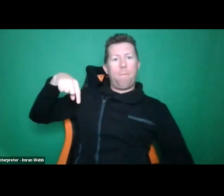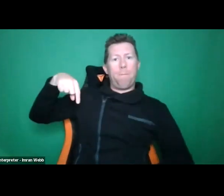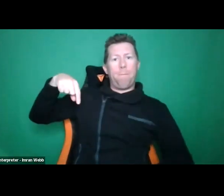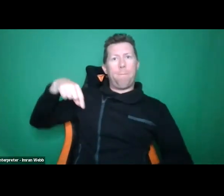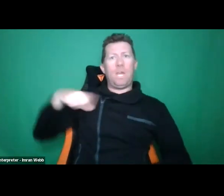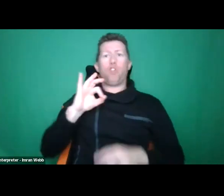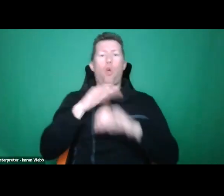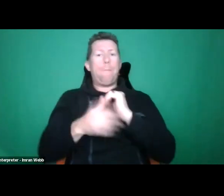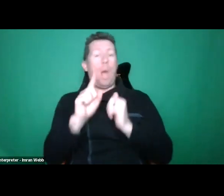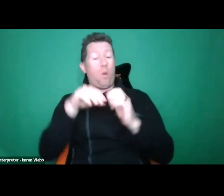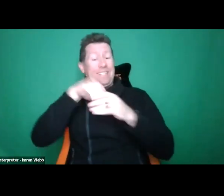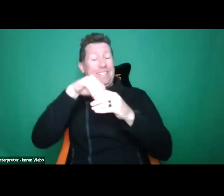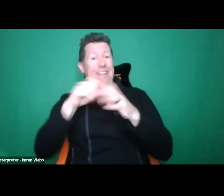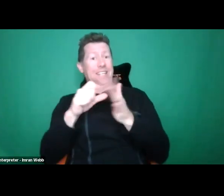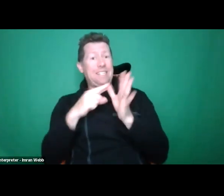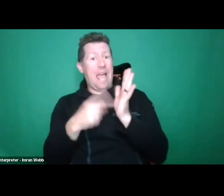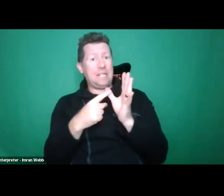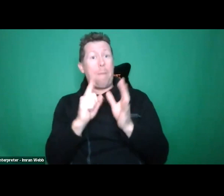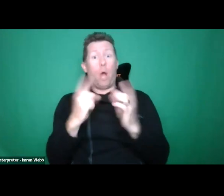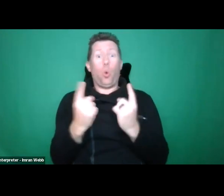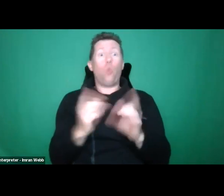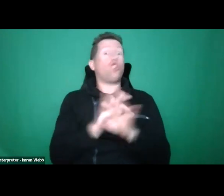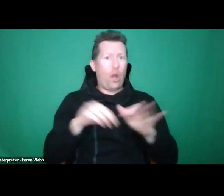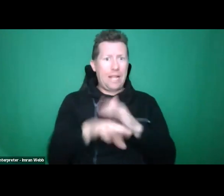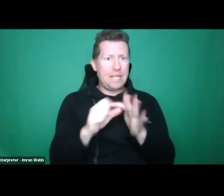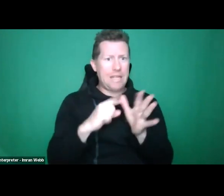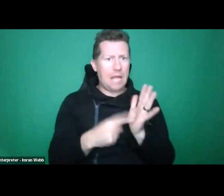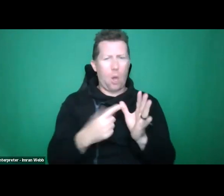but understanding as who is not, as in the data, to make sure that when we